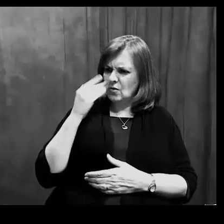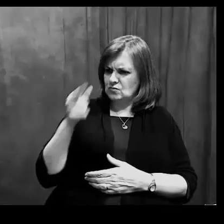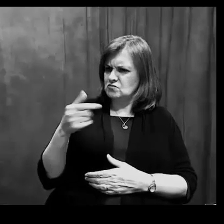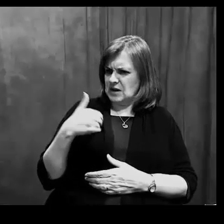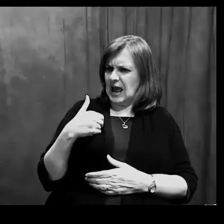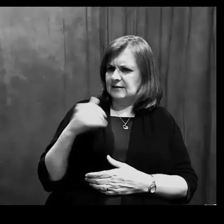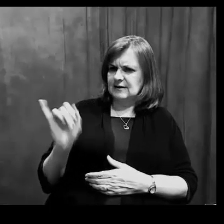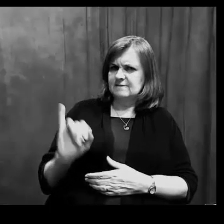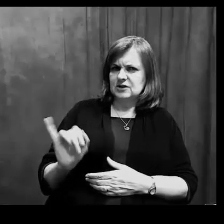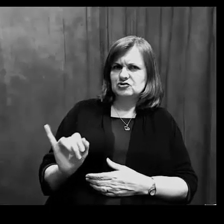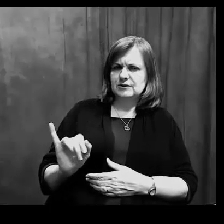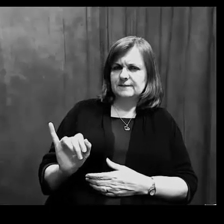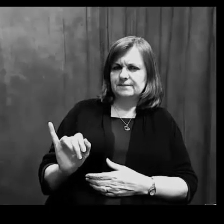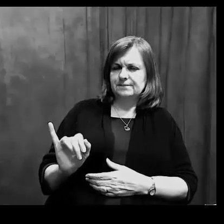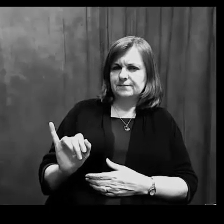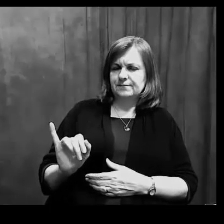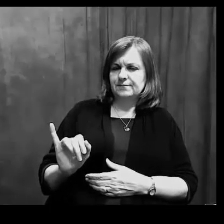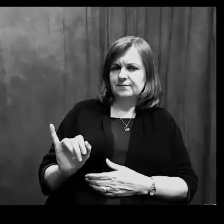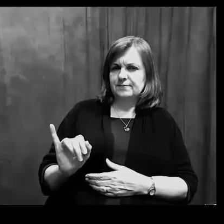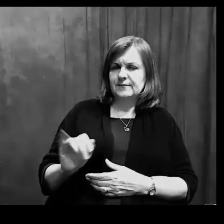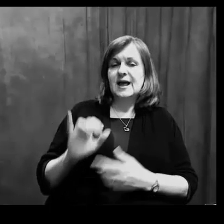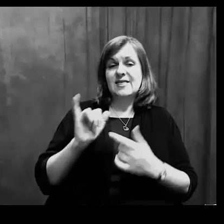The plant knows it has an infection